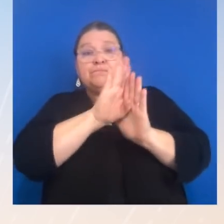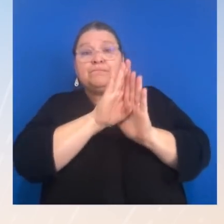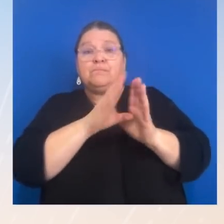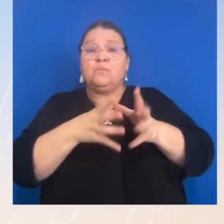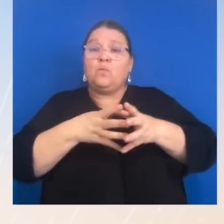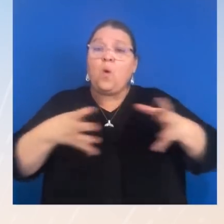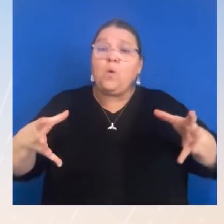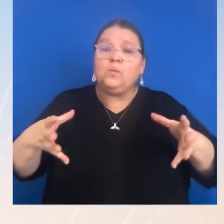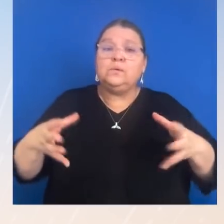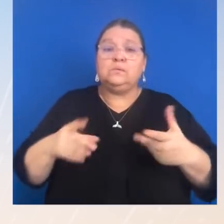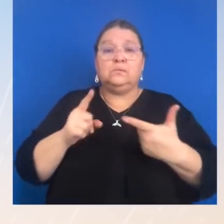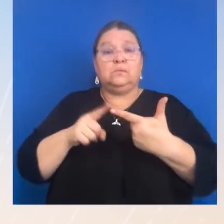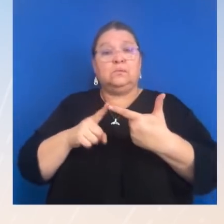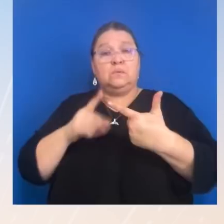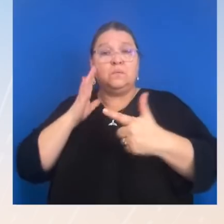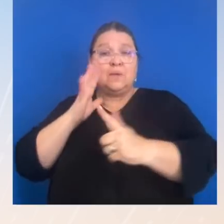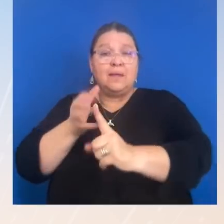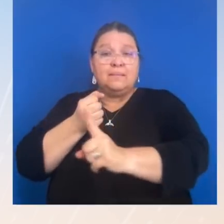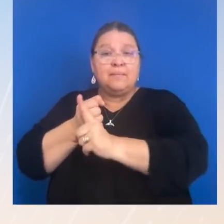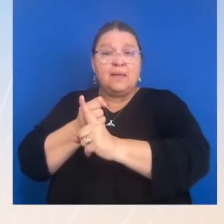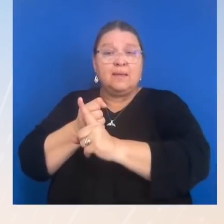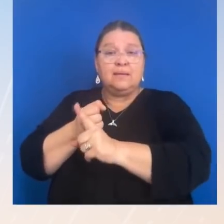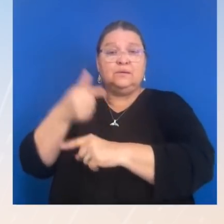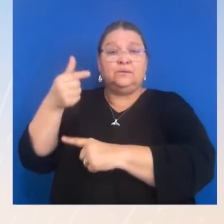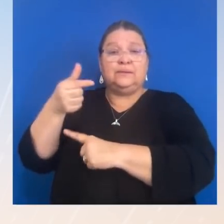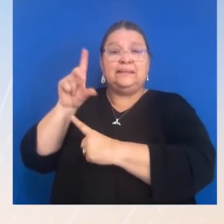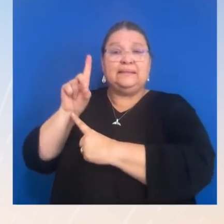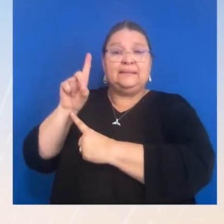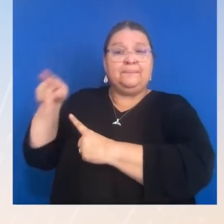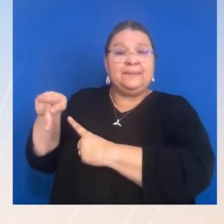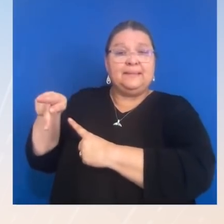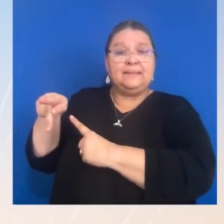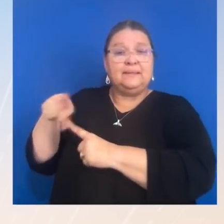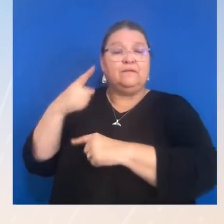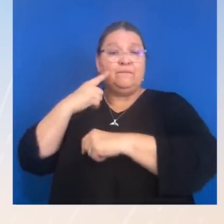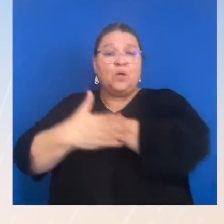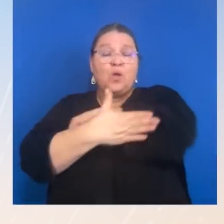Or -- and are there any steps that the White House is going to take to try to mitigate the spillover from inflation?